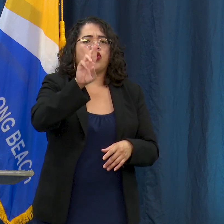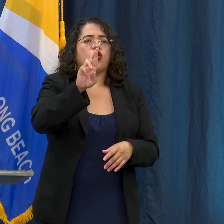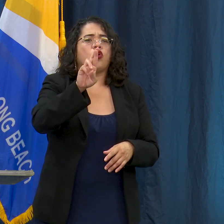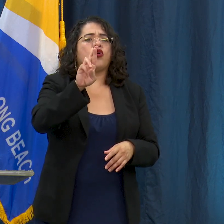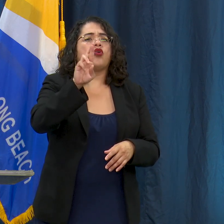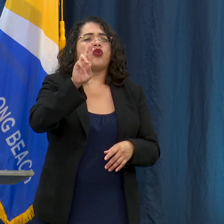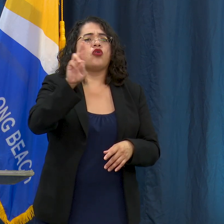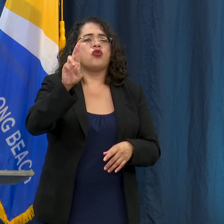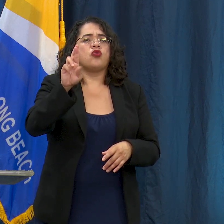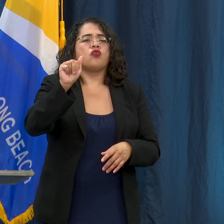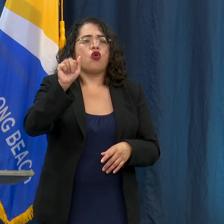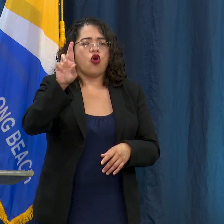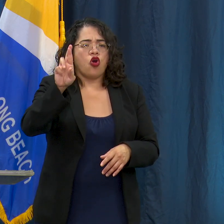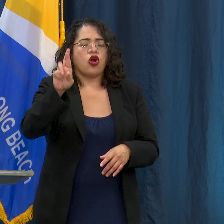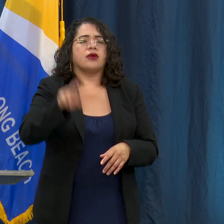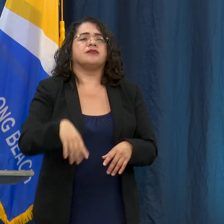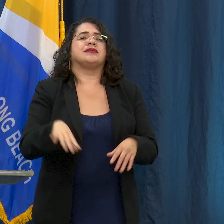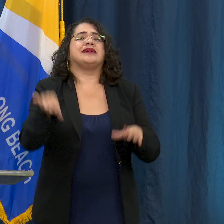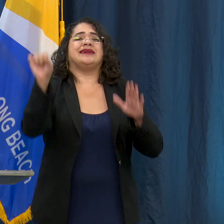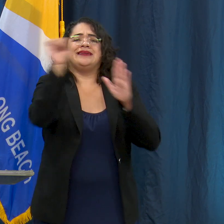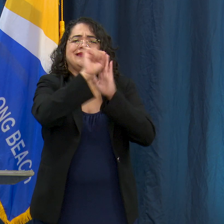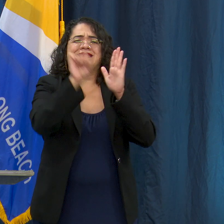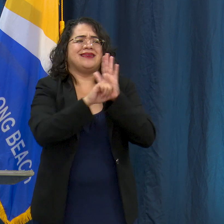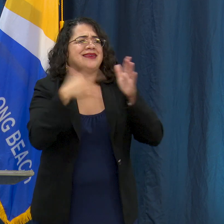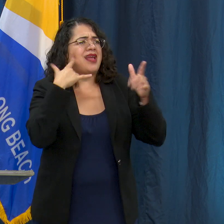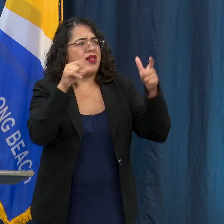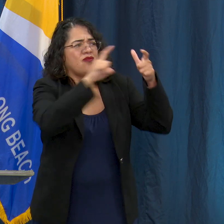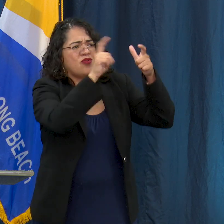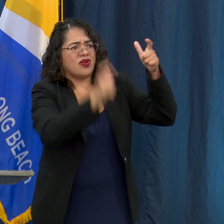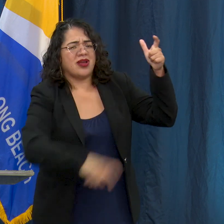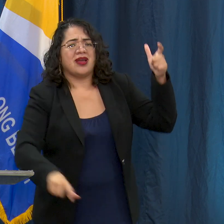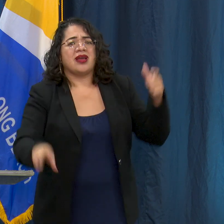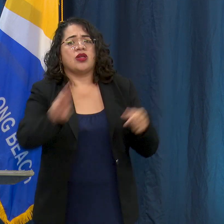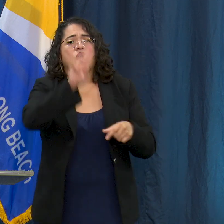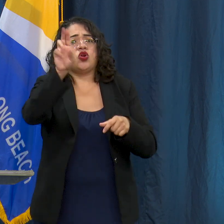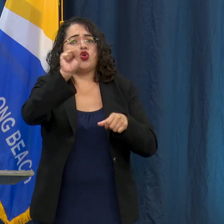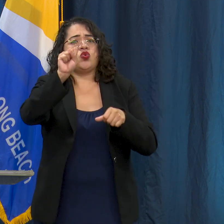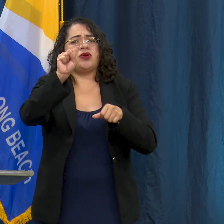else throughout the state and the nation is really trying to provide the best